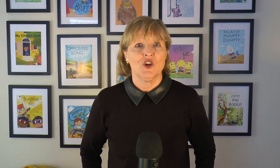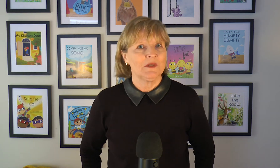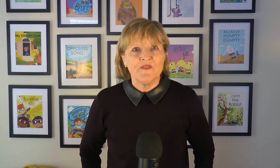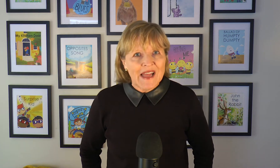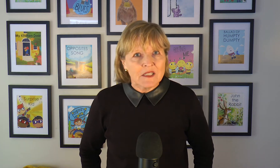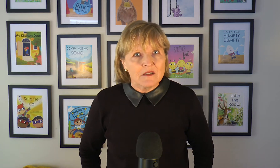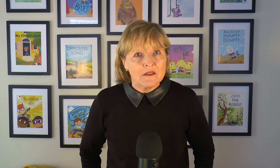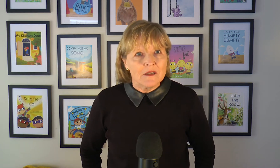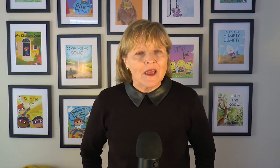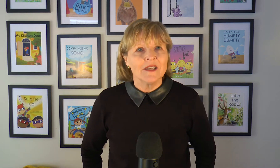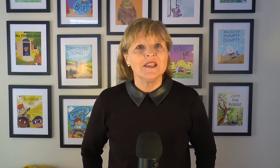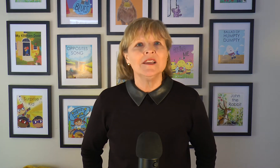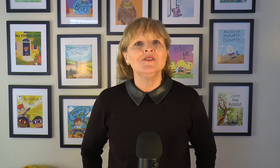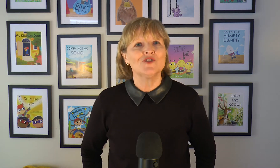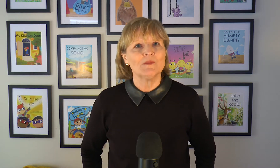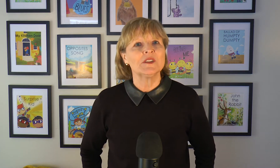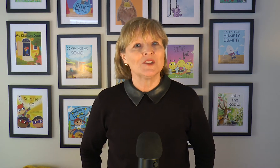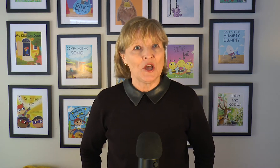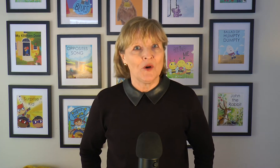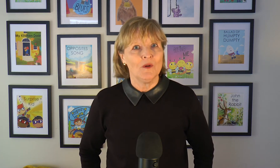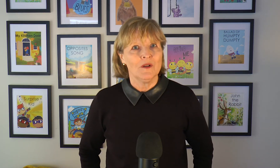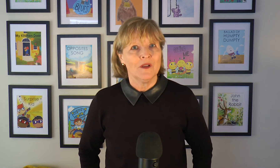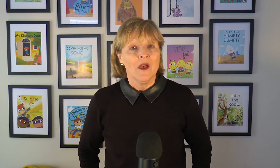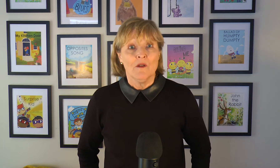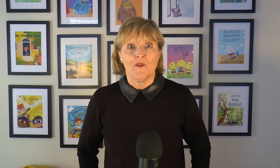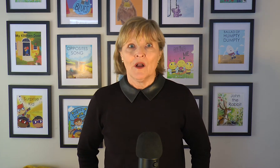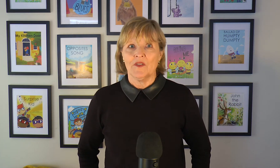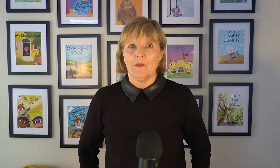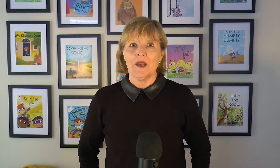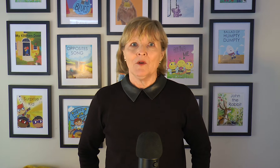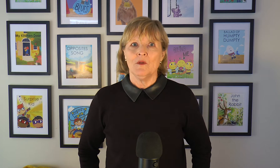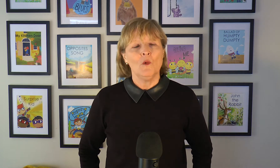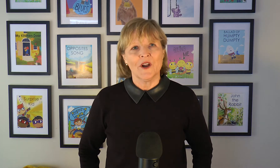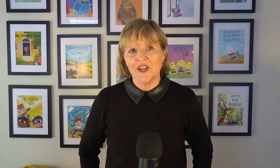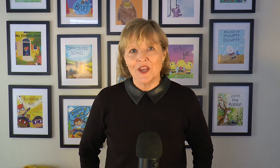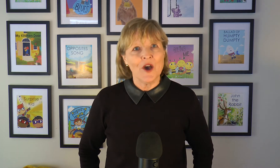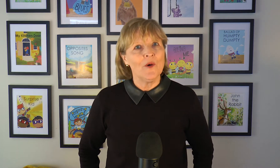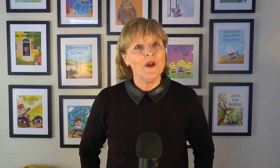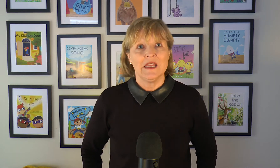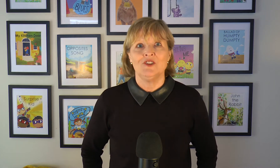He jumps fast and he jumps slow. Frog in the meadow, where did he go?